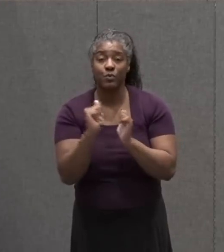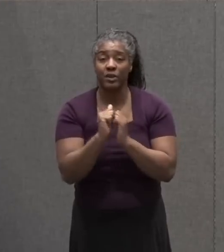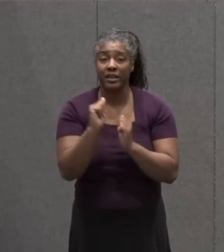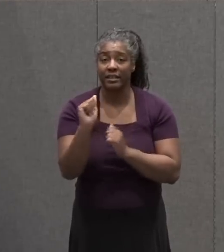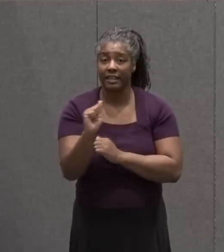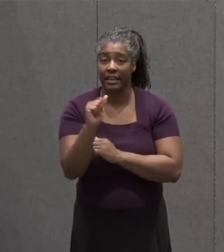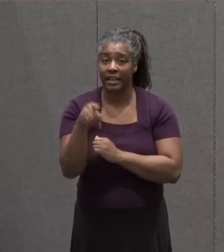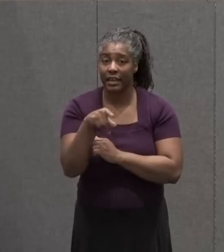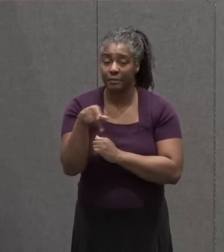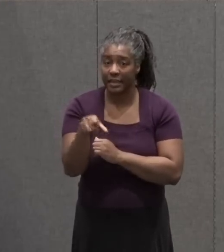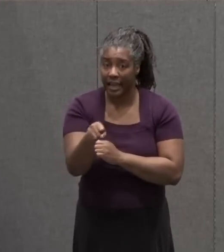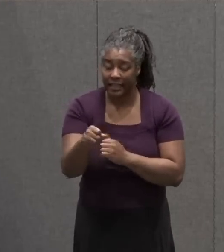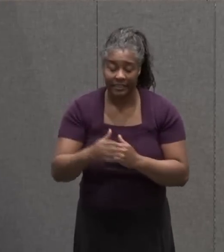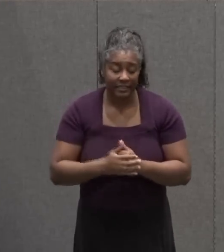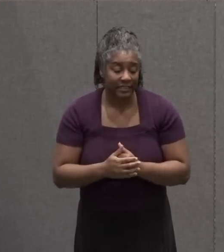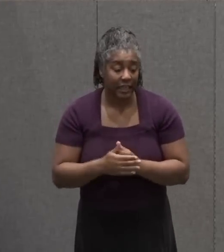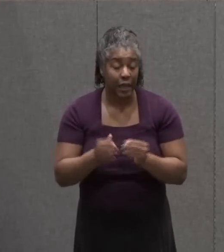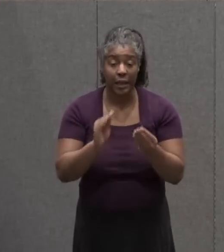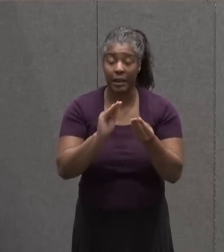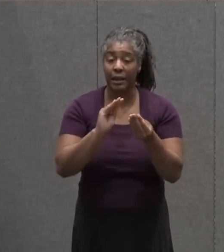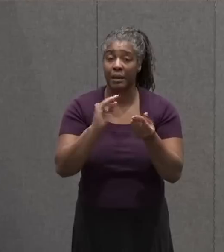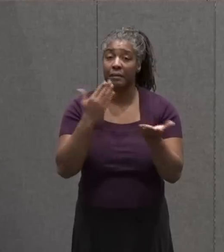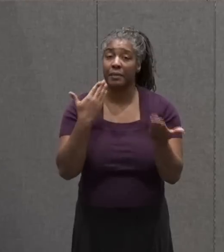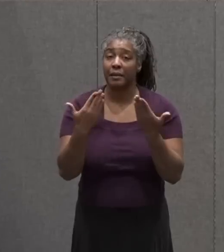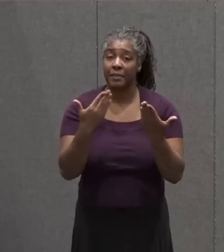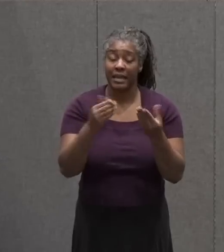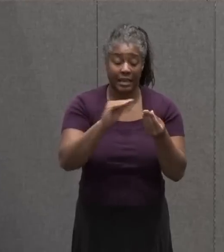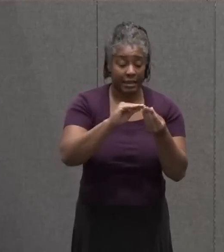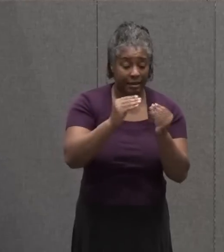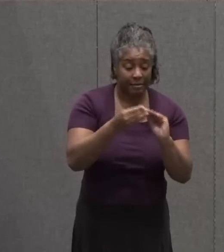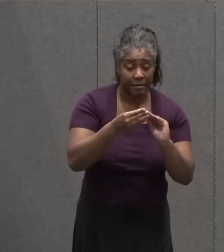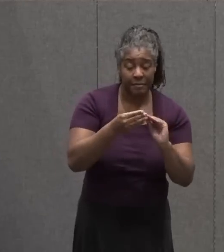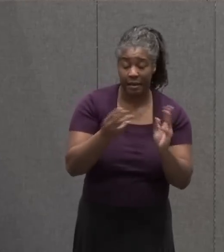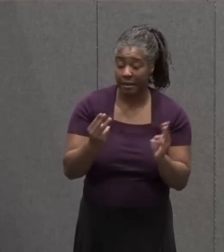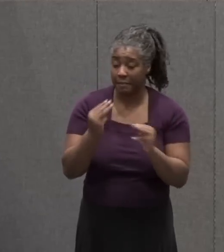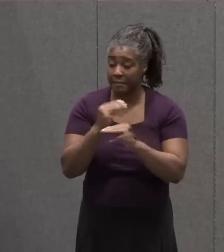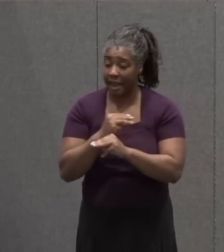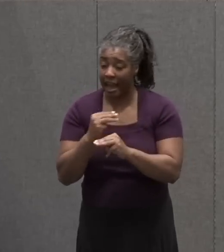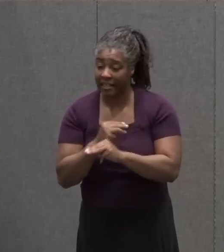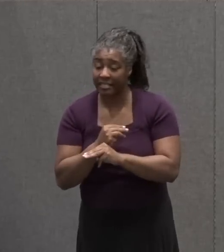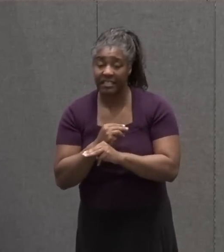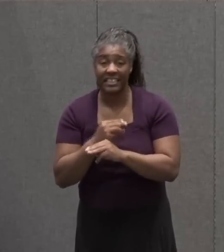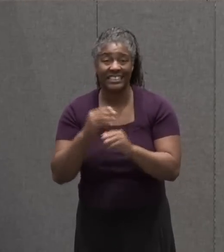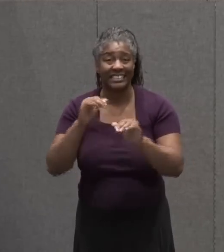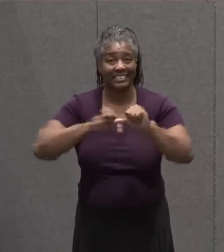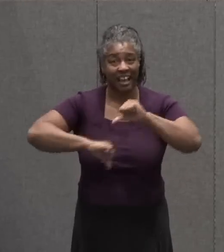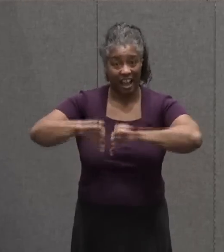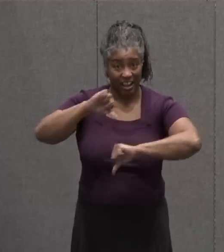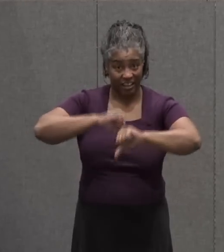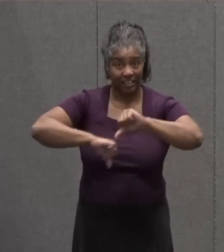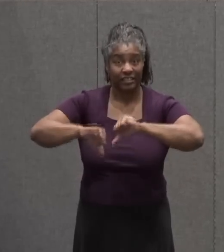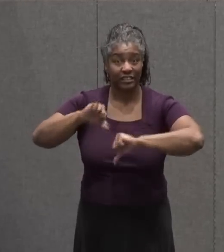counting, math, some science. Maybe you need to have a picture of what